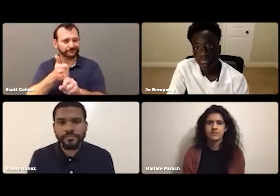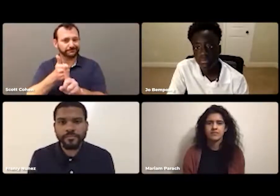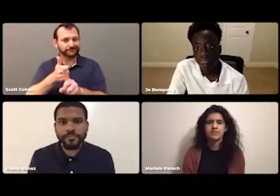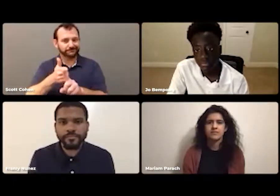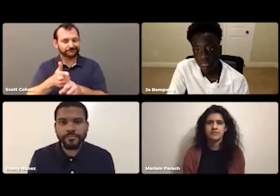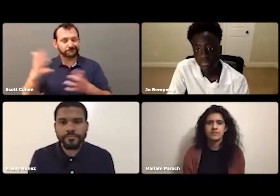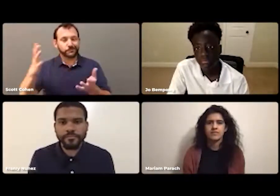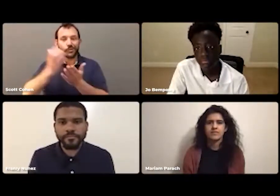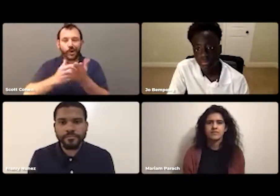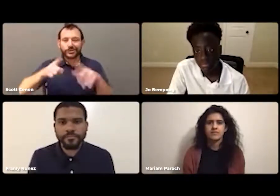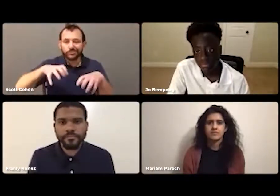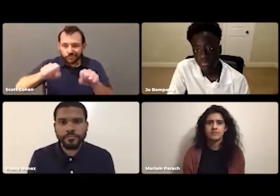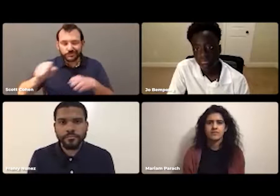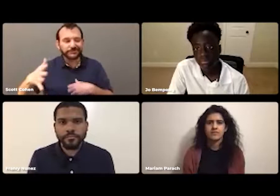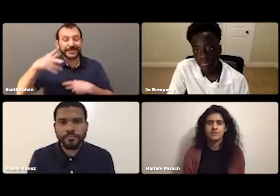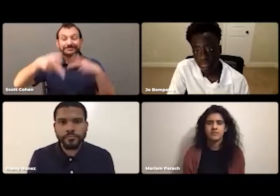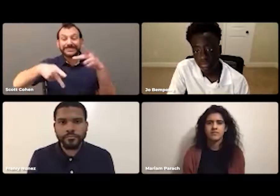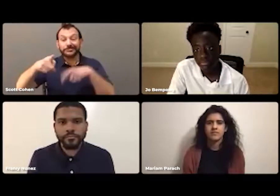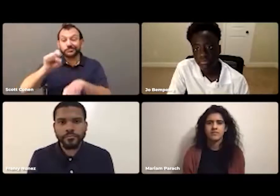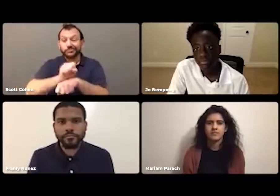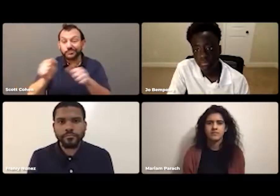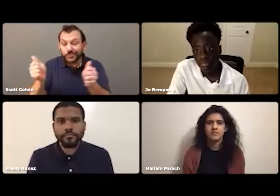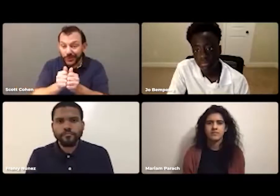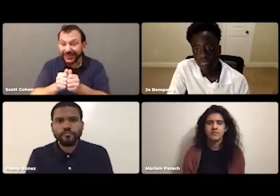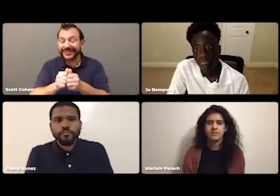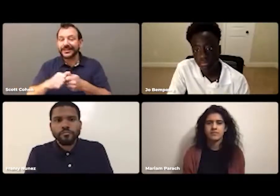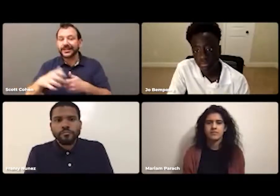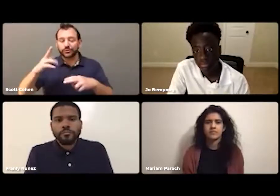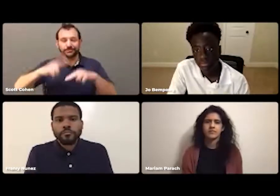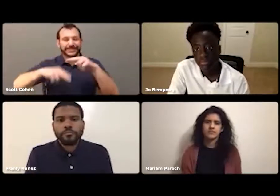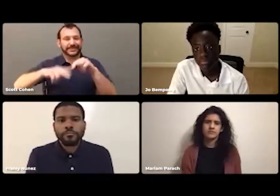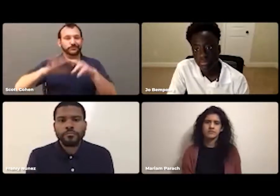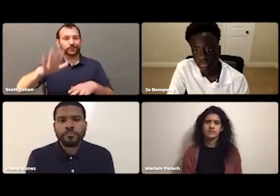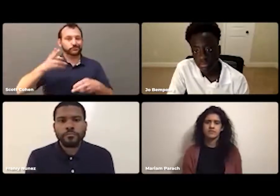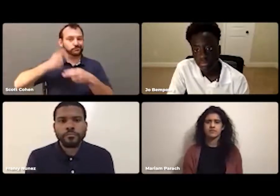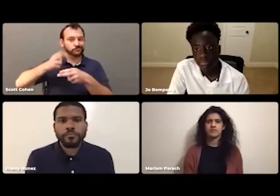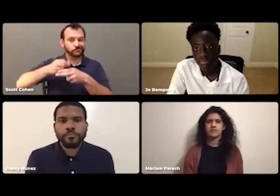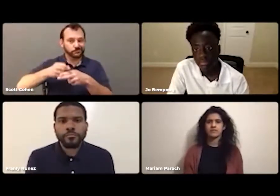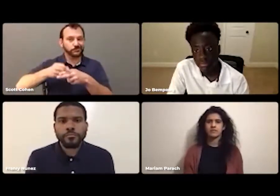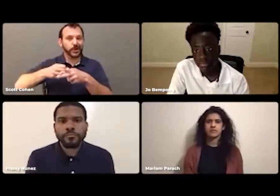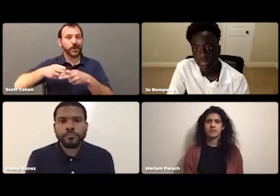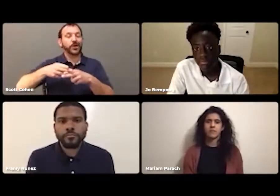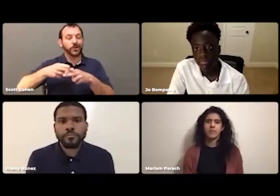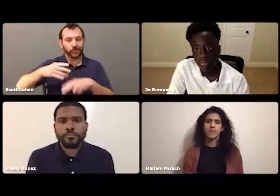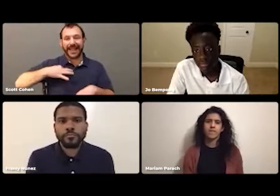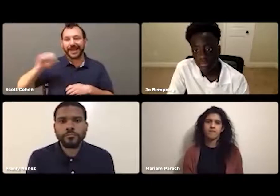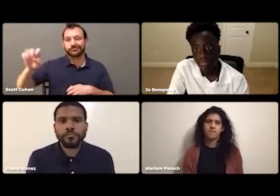Now, how did you prepare yourself for STEM?